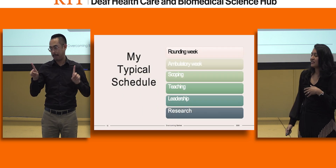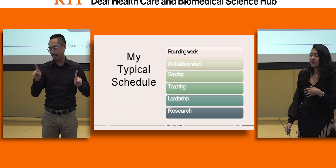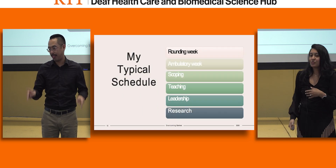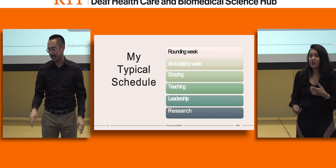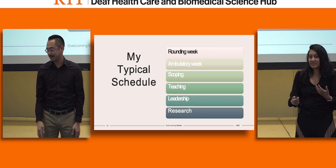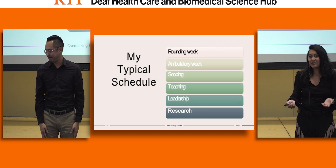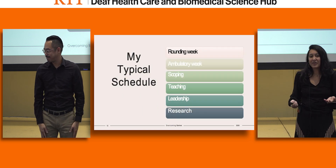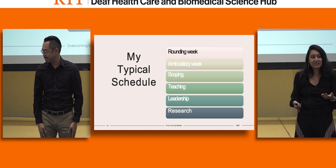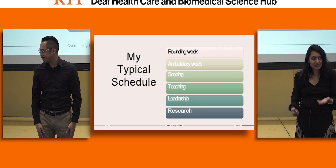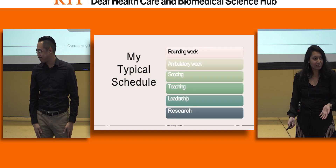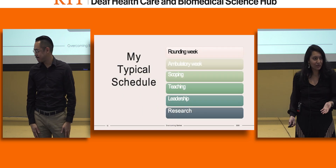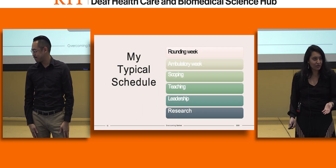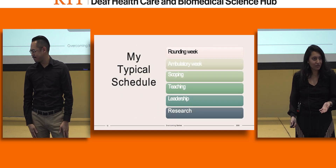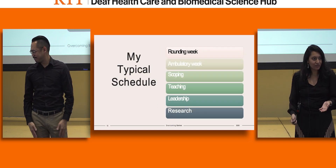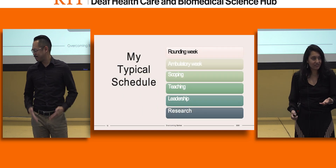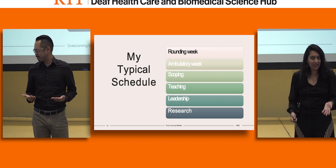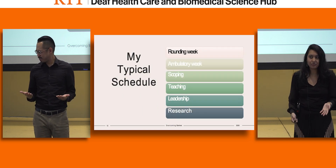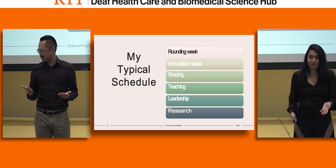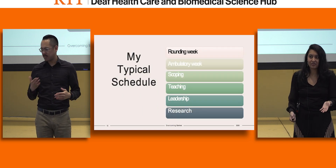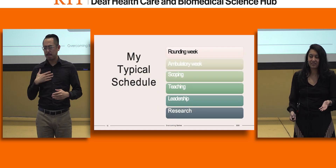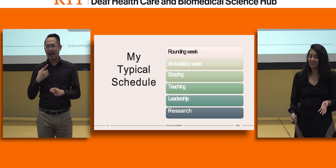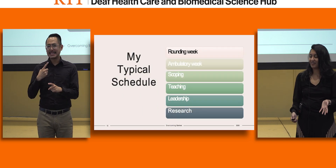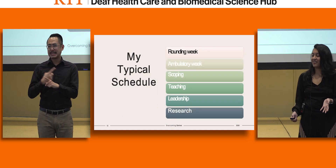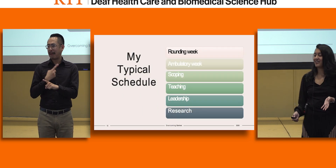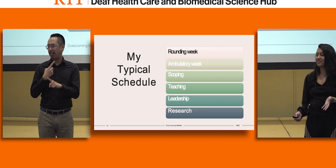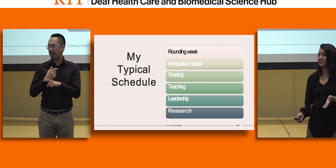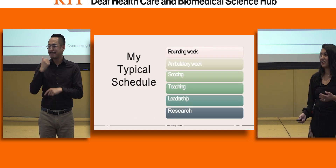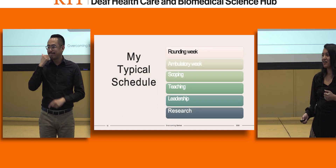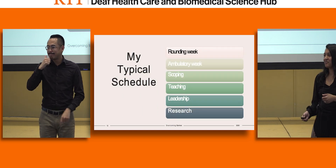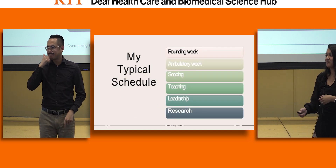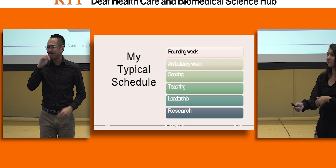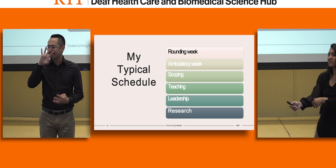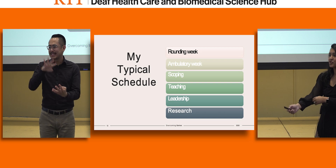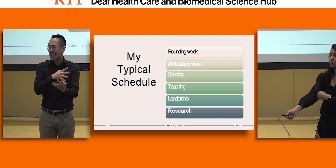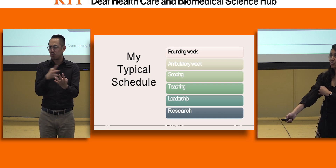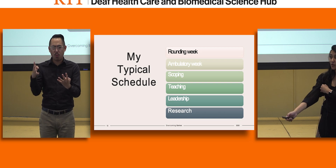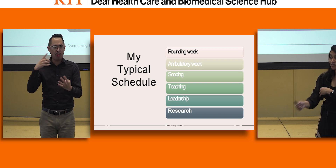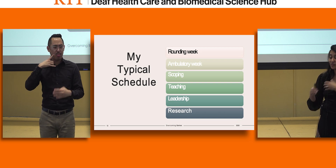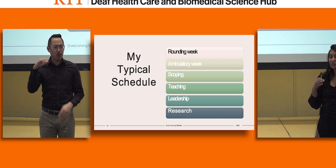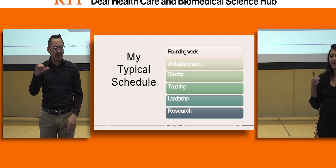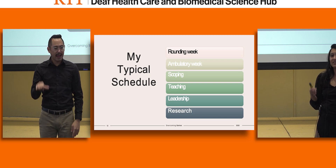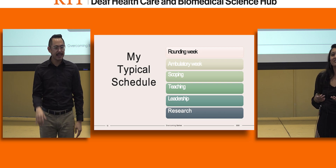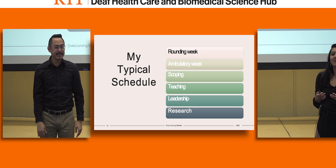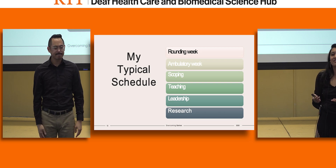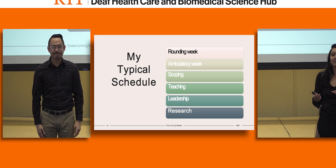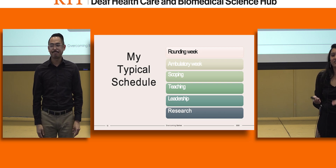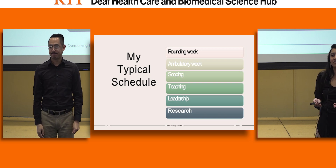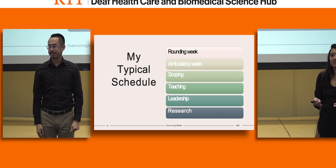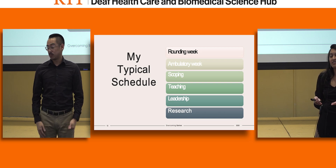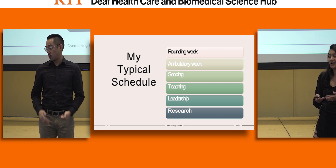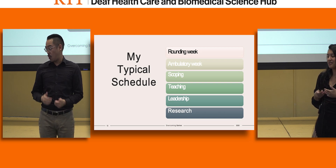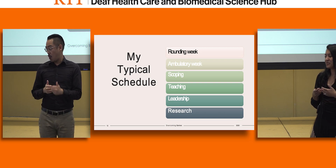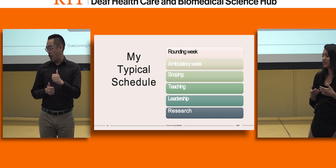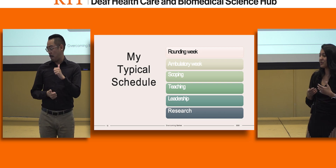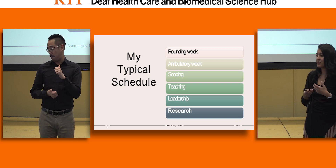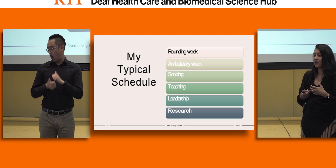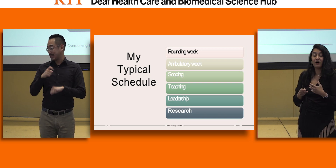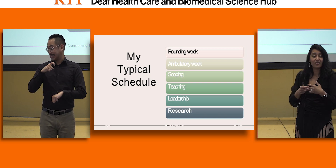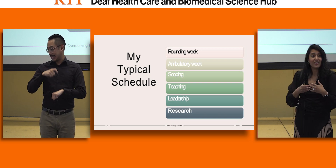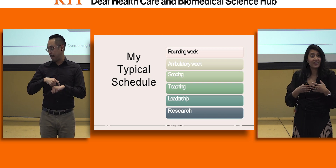So, what does my typical schedule look like? So, most weeks out of the year, I am in what we call